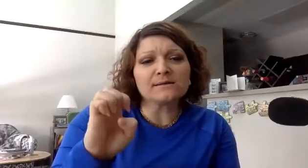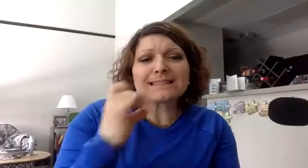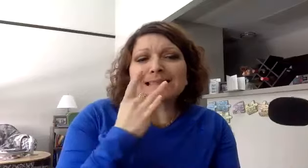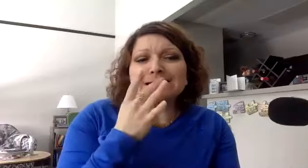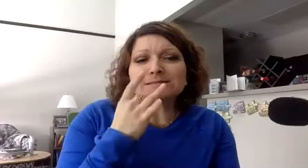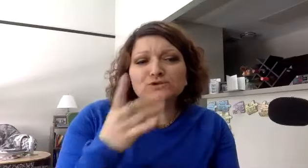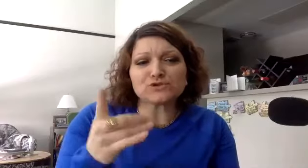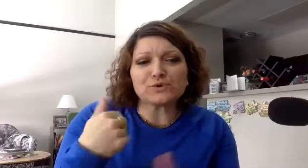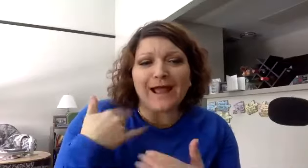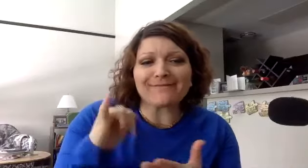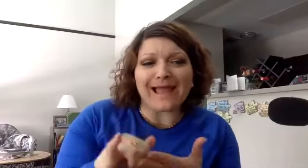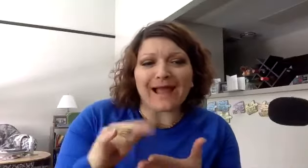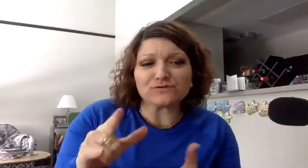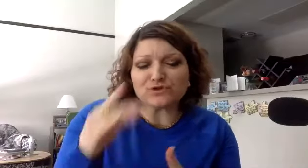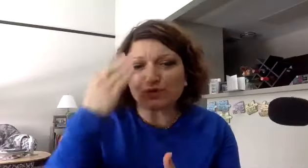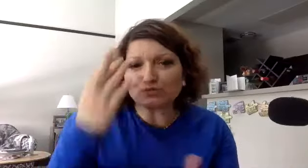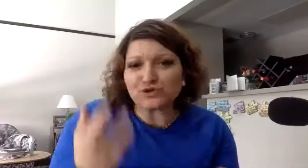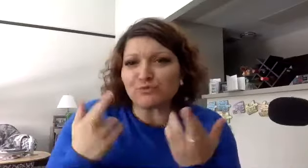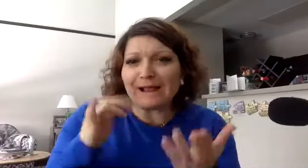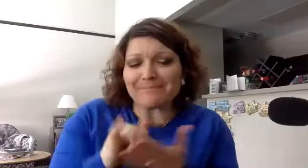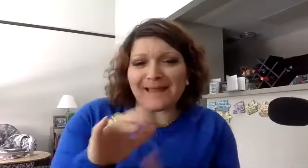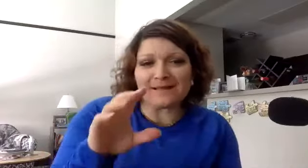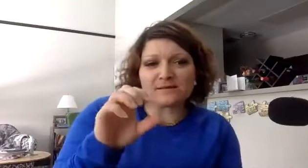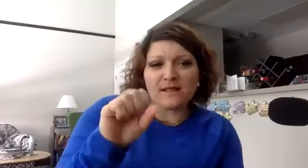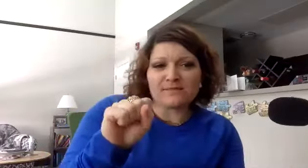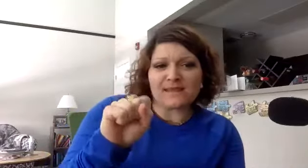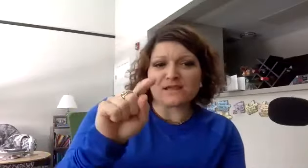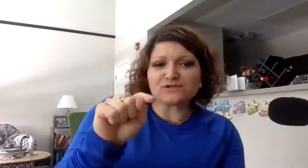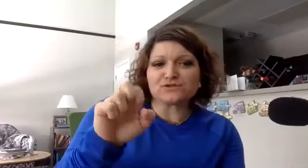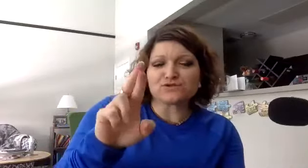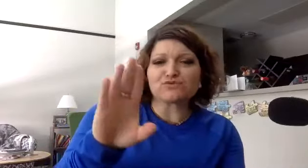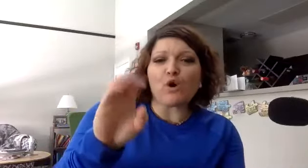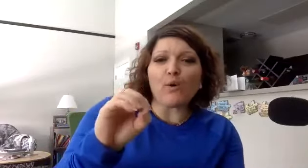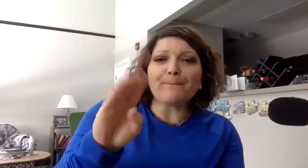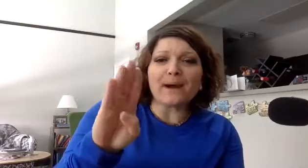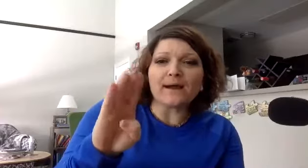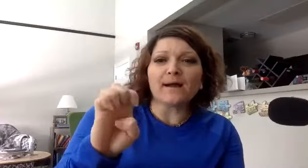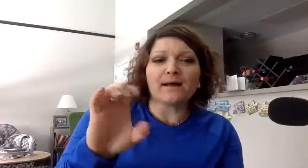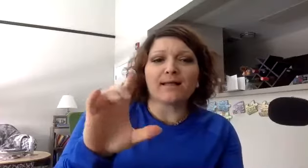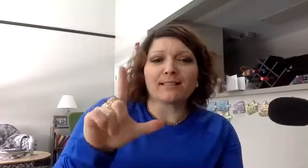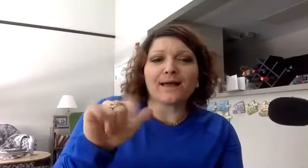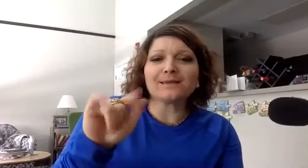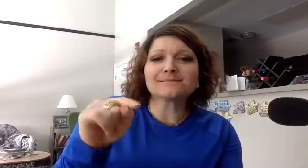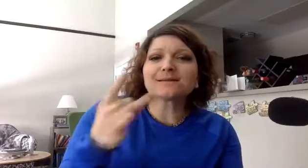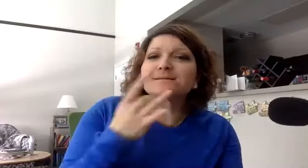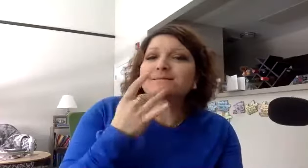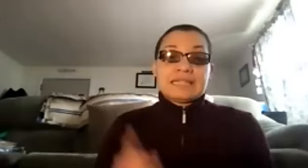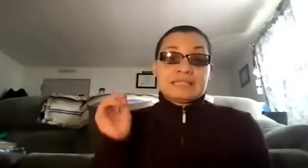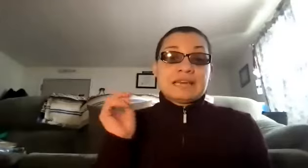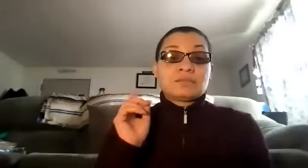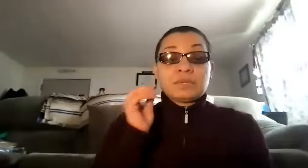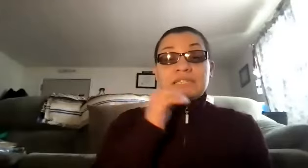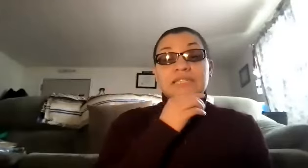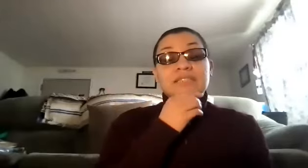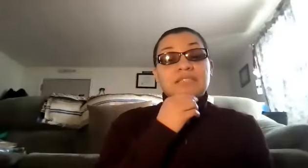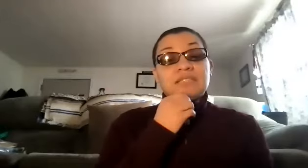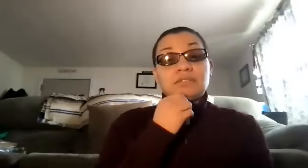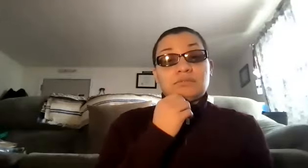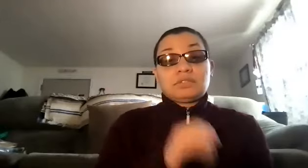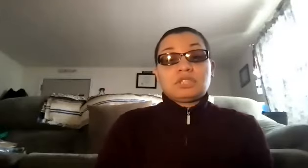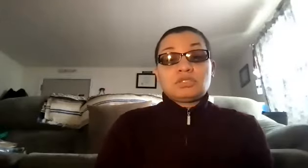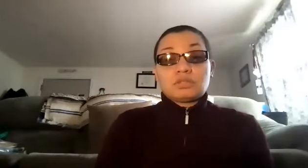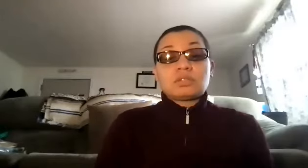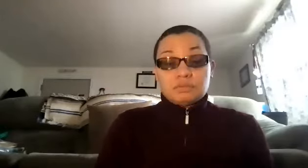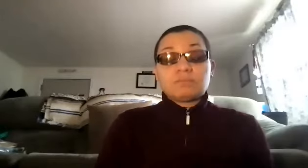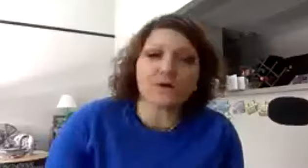lights- do you have that you know do you recommend the strobe light? Yes that's what it is. Oh, okay